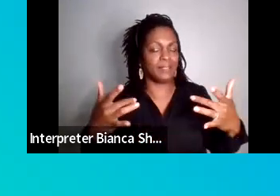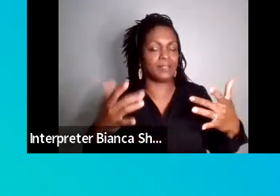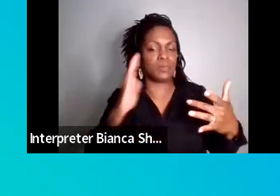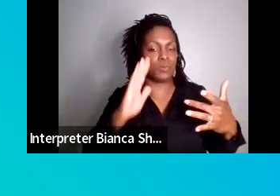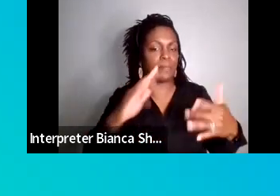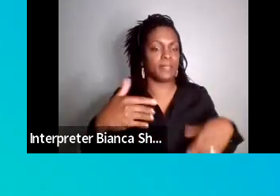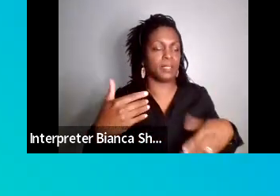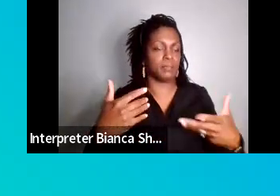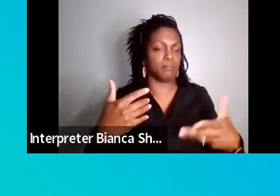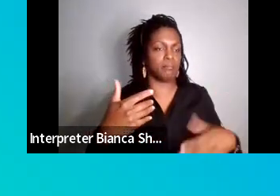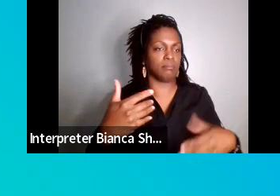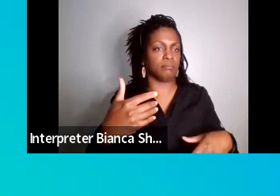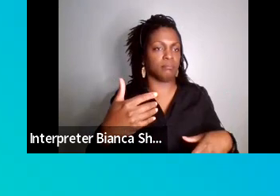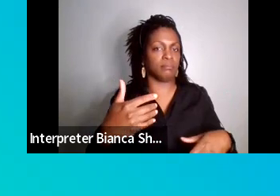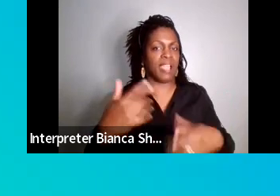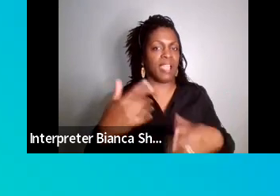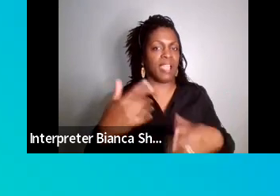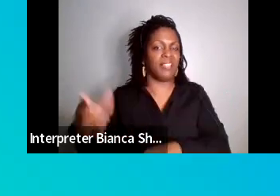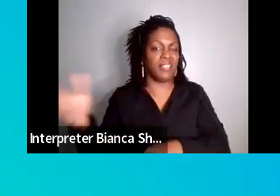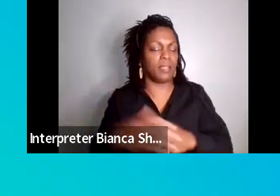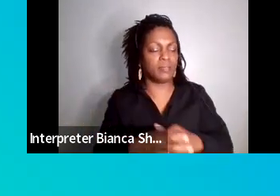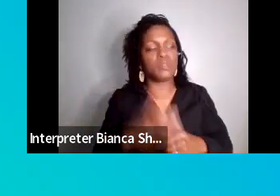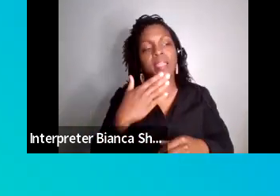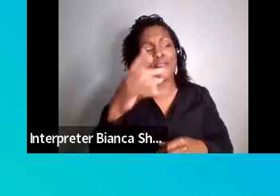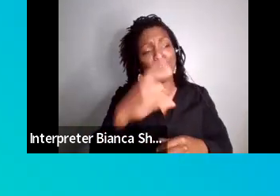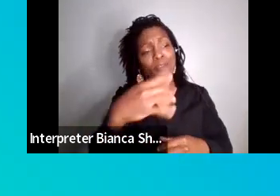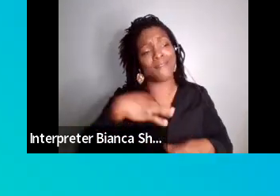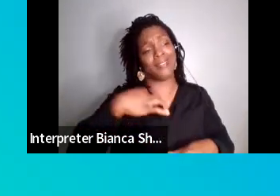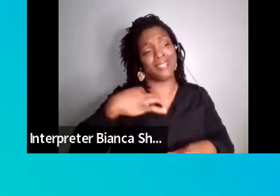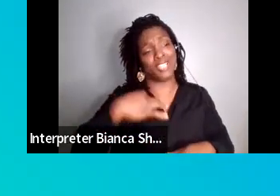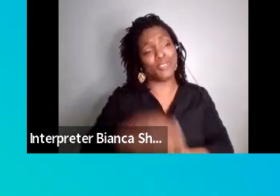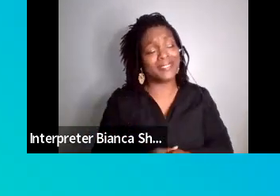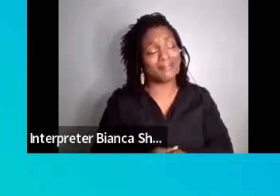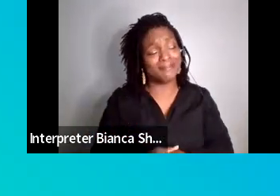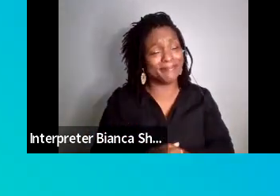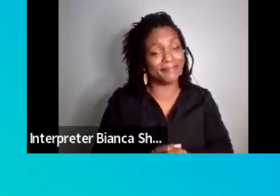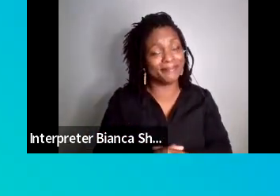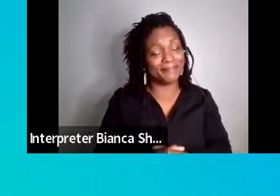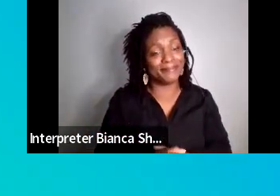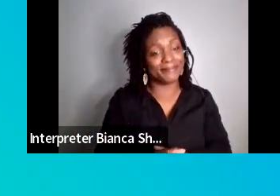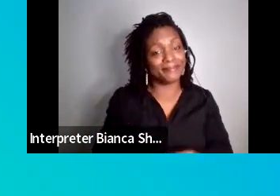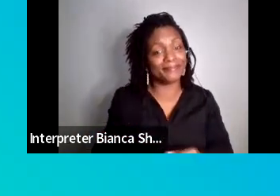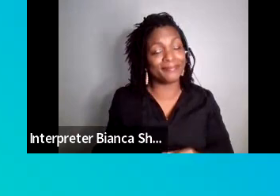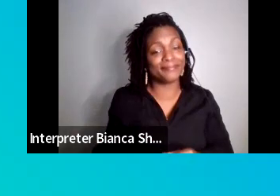For Volunteering.